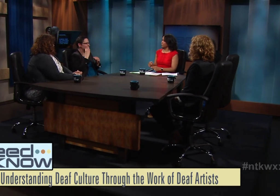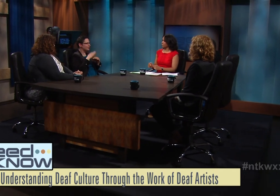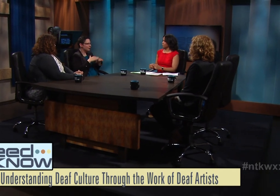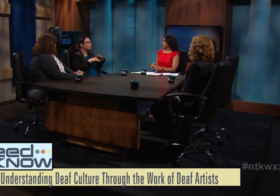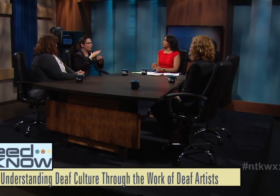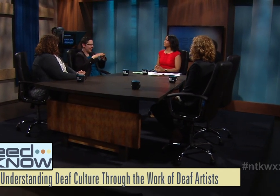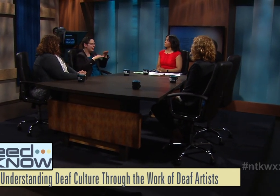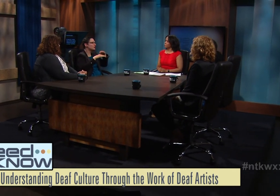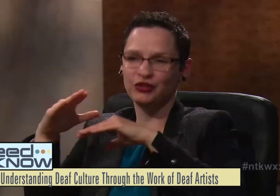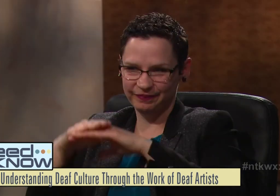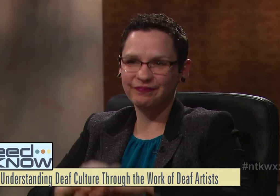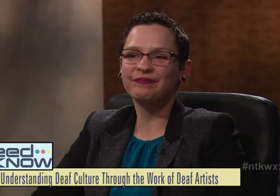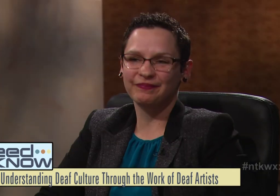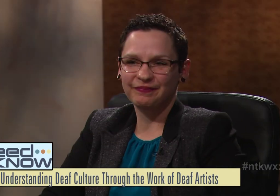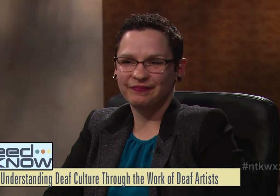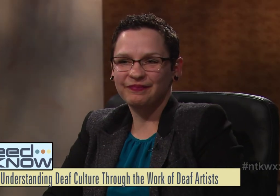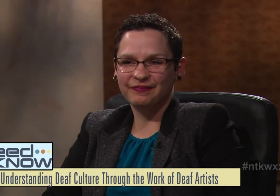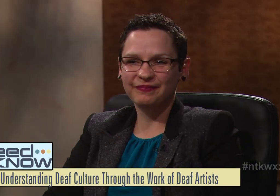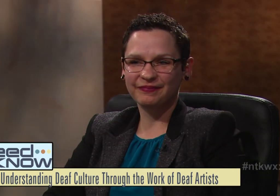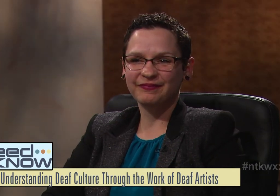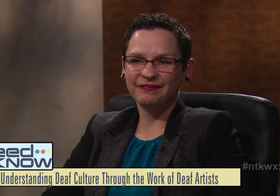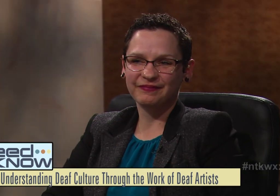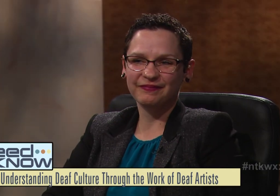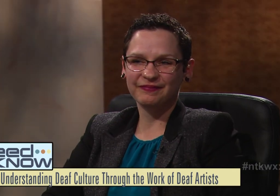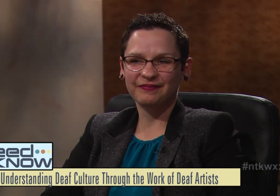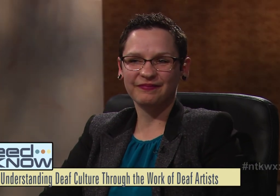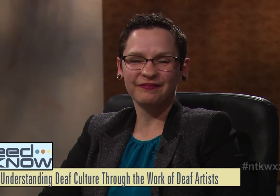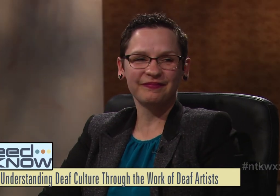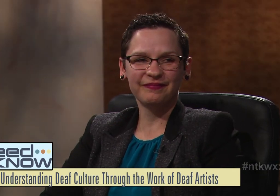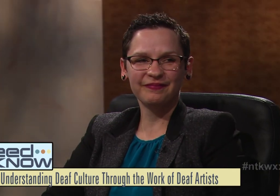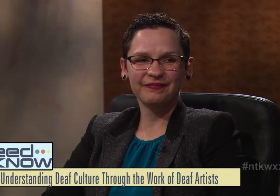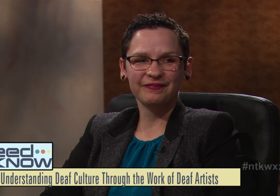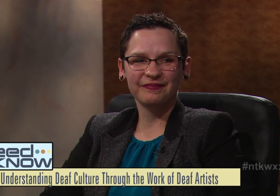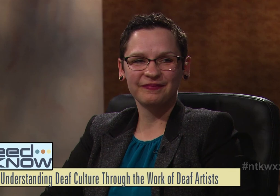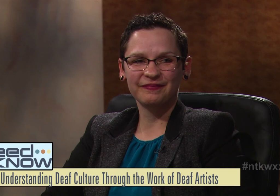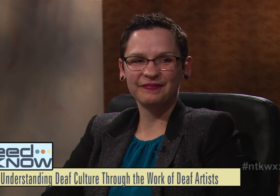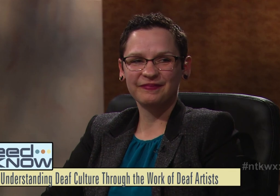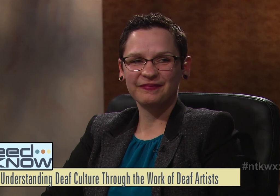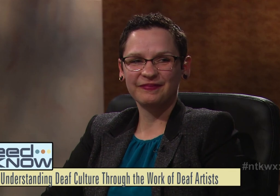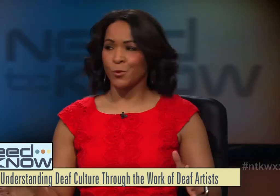CAN GET MORE OF A SENSE OF A PERSON'S EXPERIENCE.